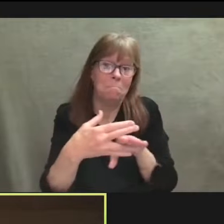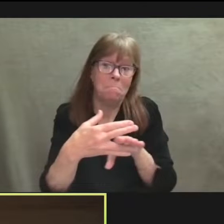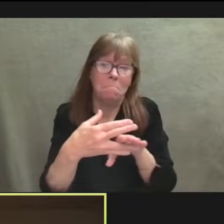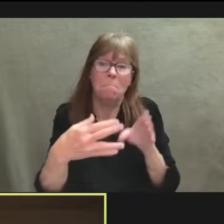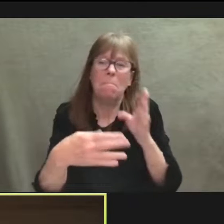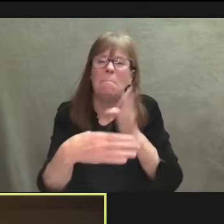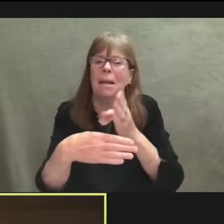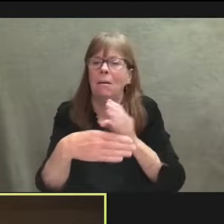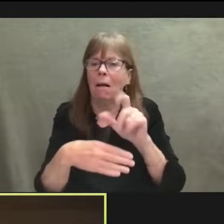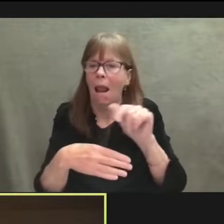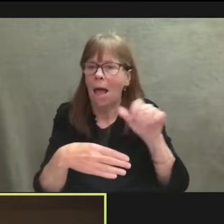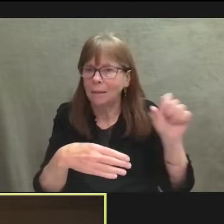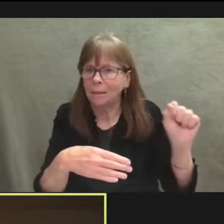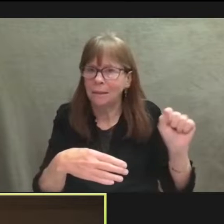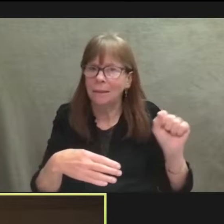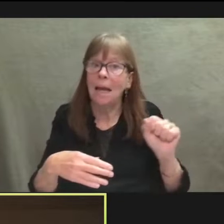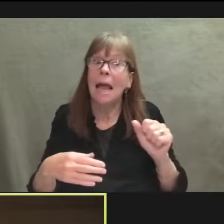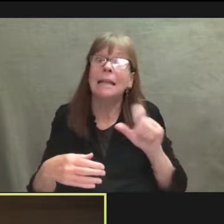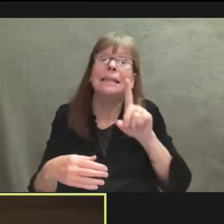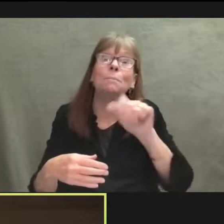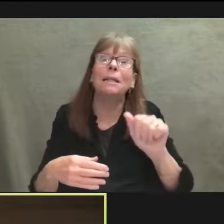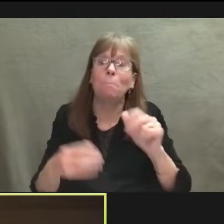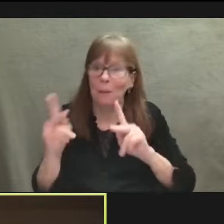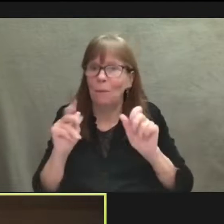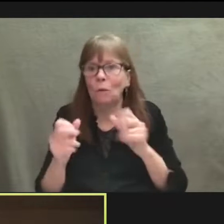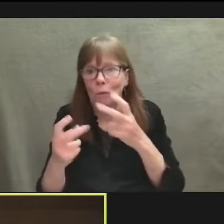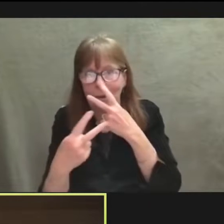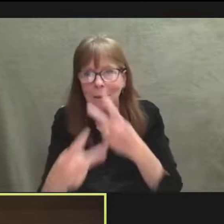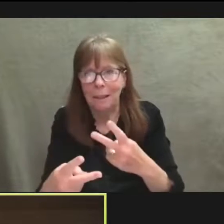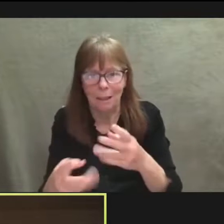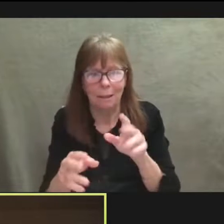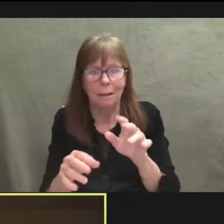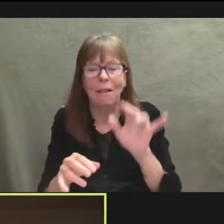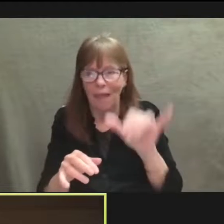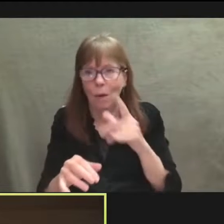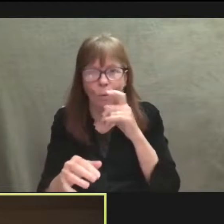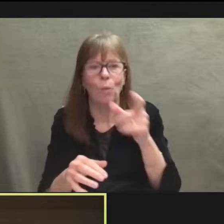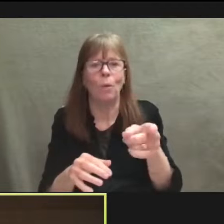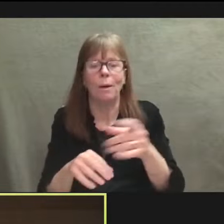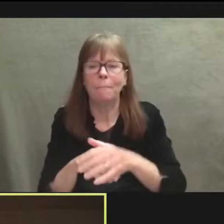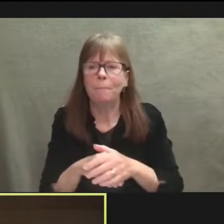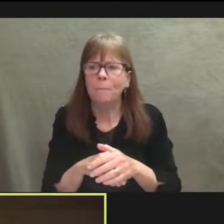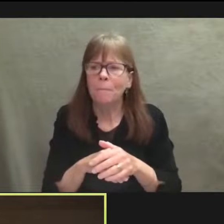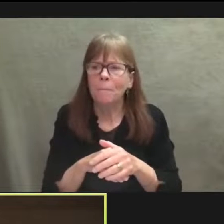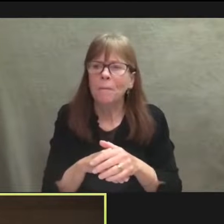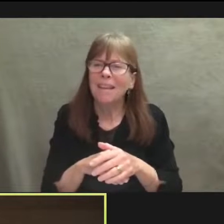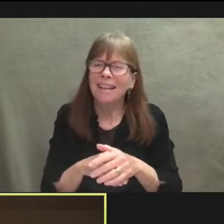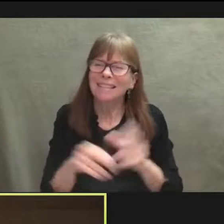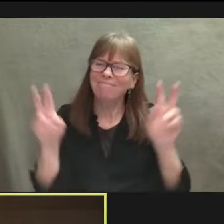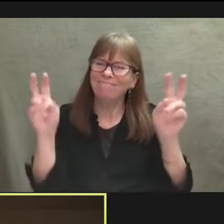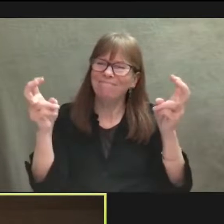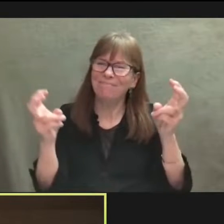And that’s, you know, there’s a sense that rights are given to us through laws.